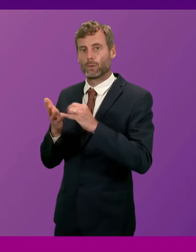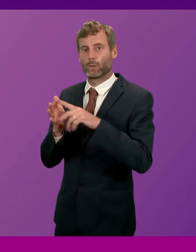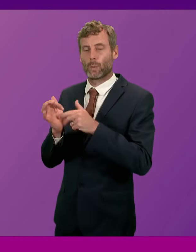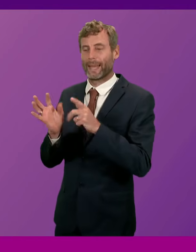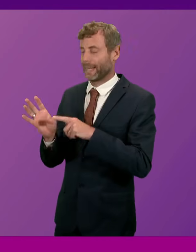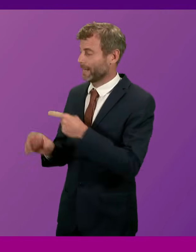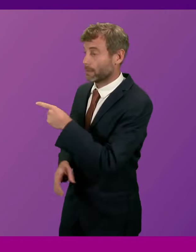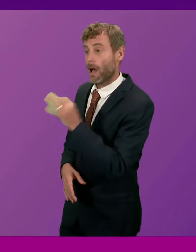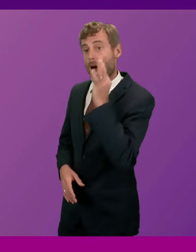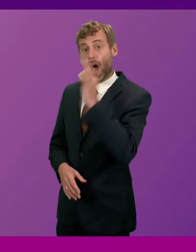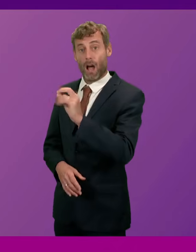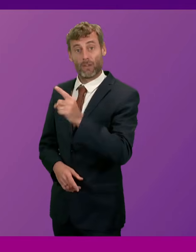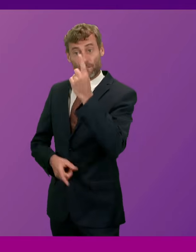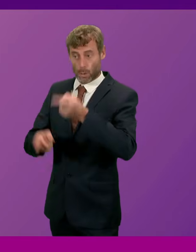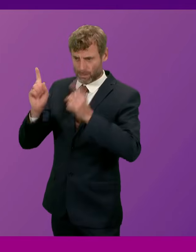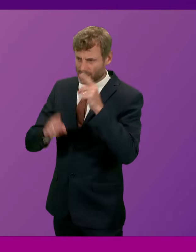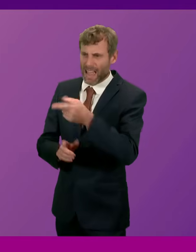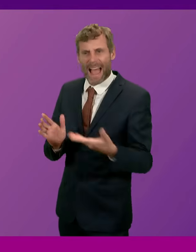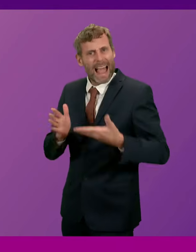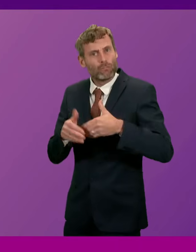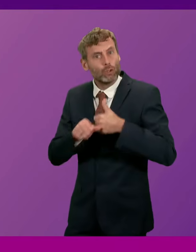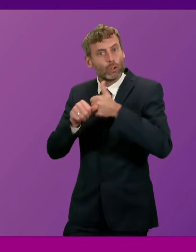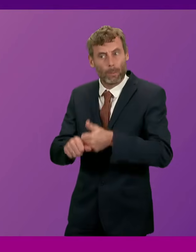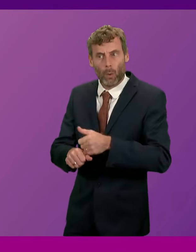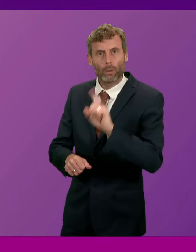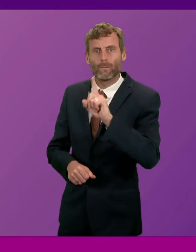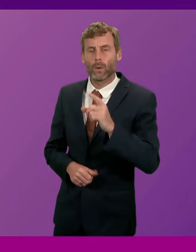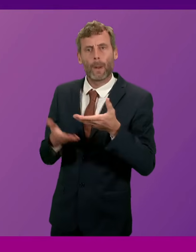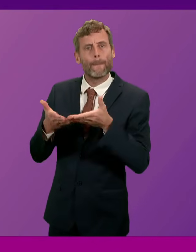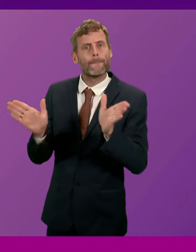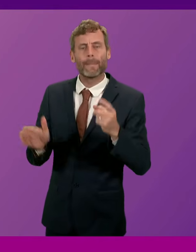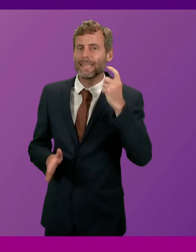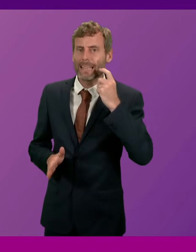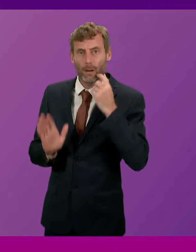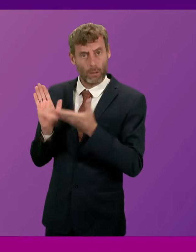To ask the First Minister what additional support the Scottish Government is giving to the public dental service, in light of reports that there has been